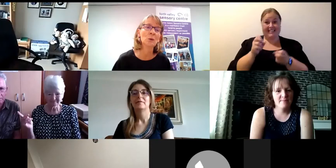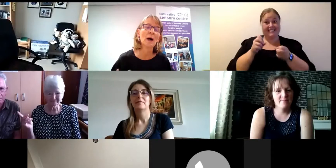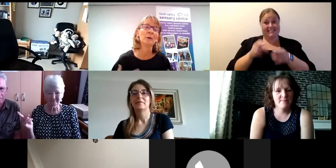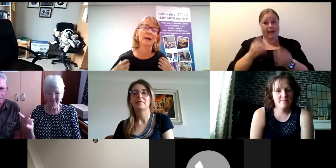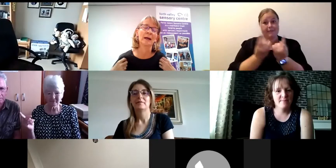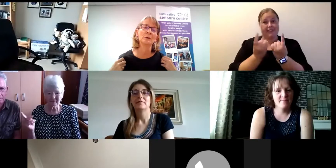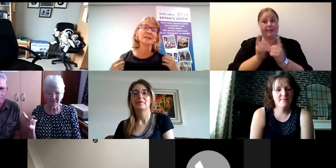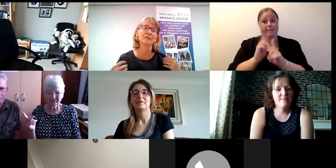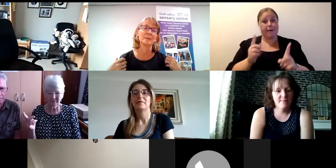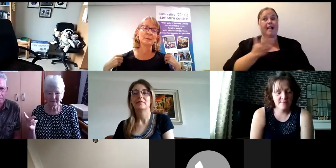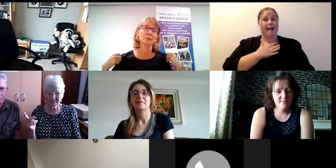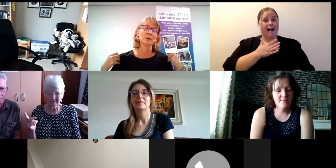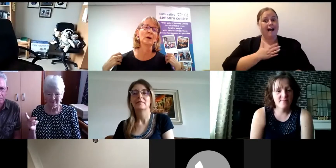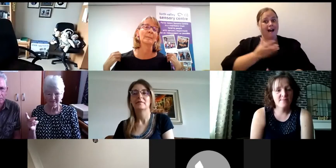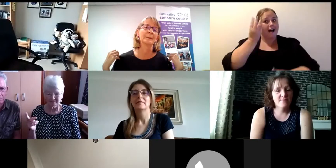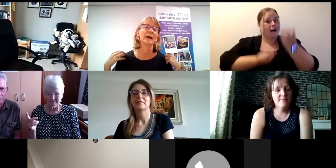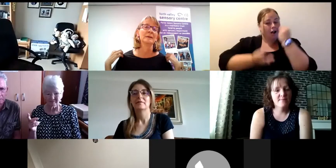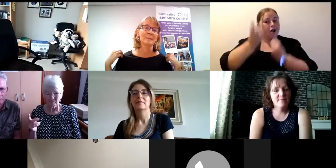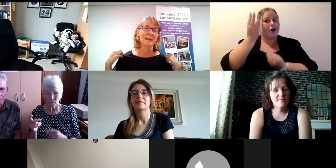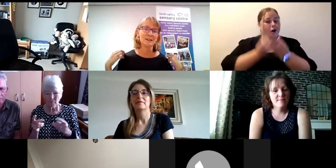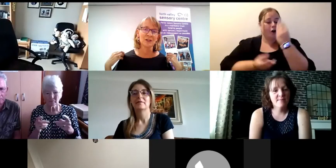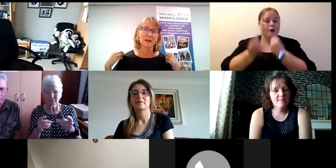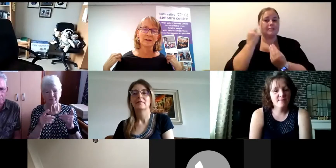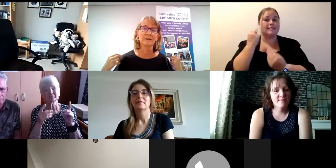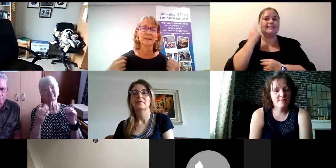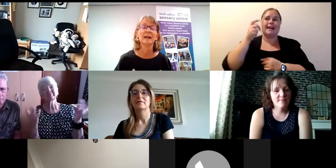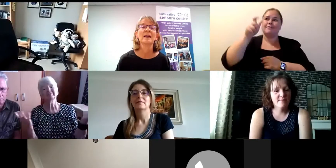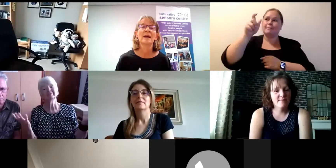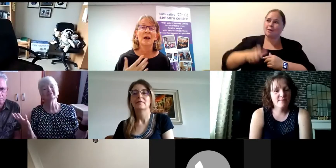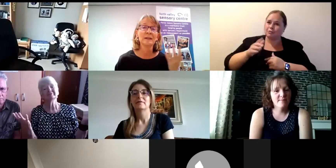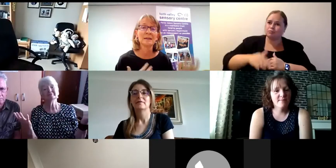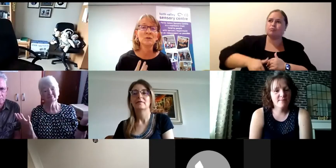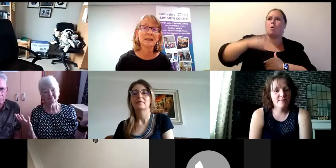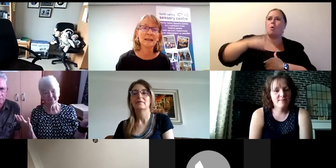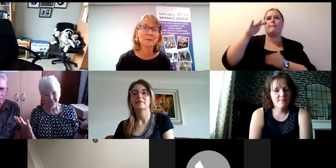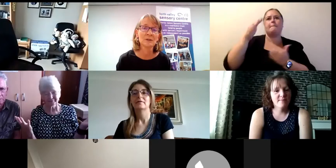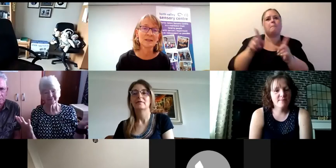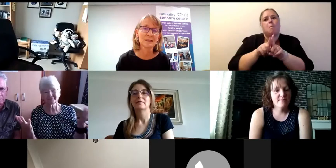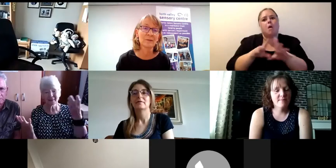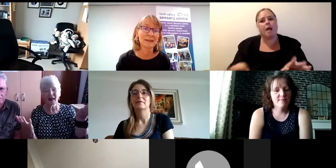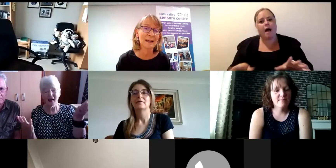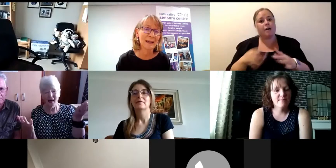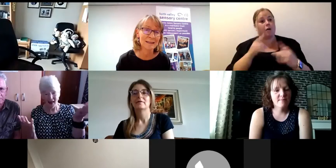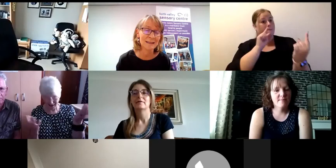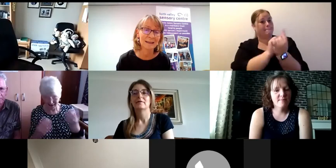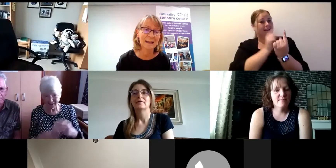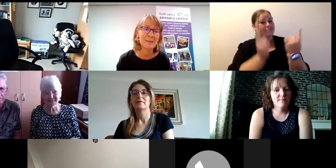how deaf people grew up and how they met each other and how they communicate